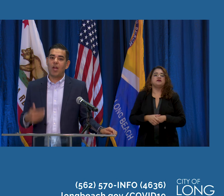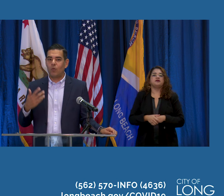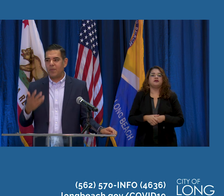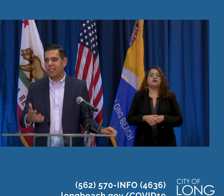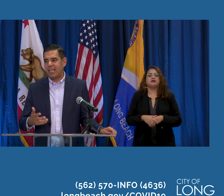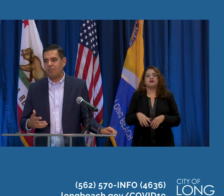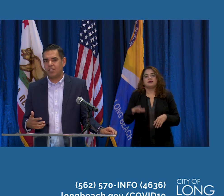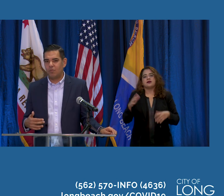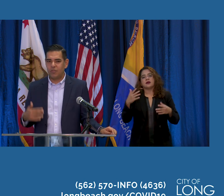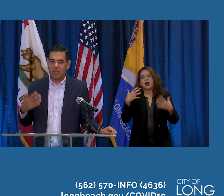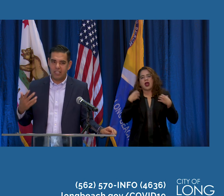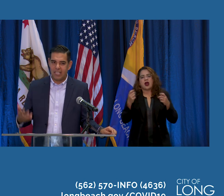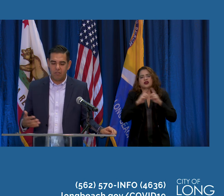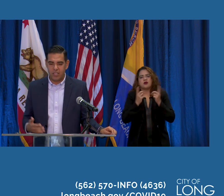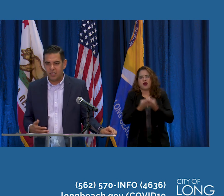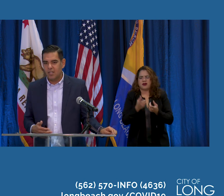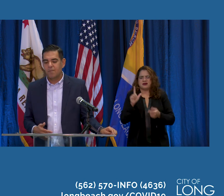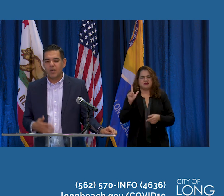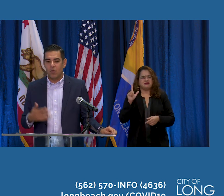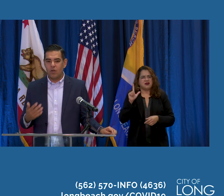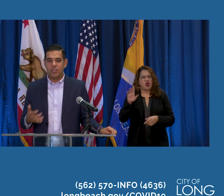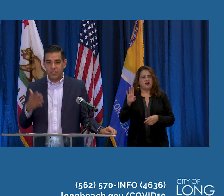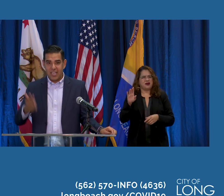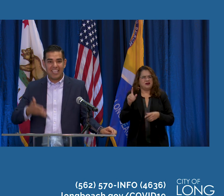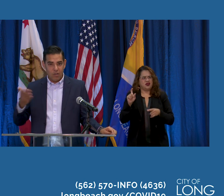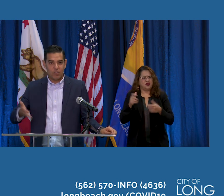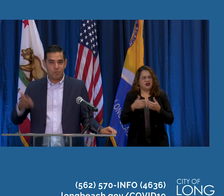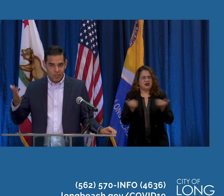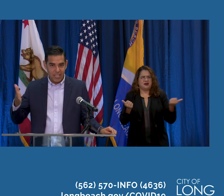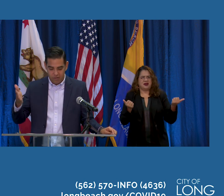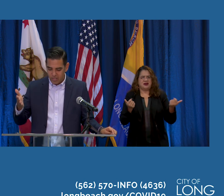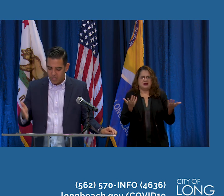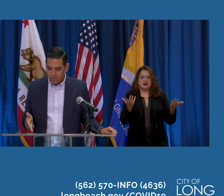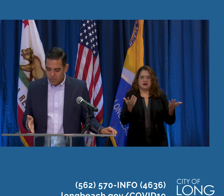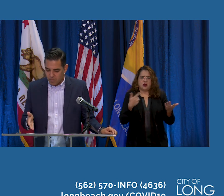are we being counted with L.A County? The state counts us per county.